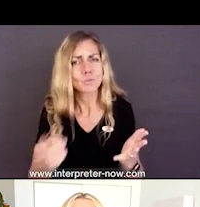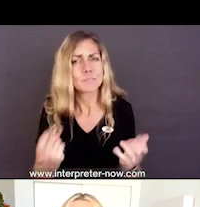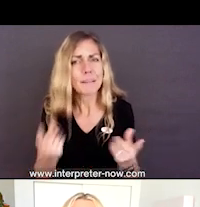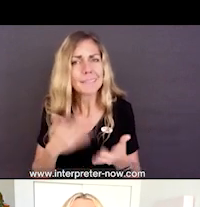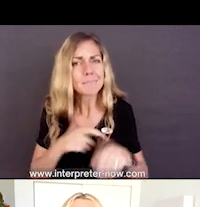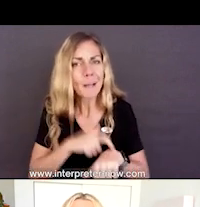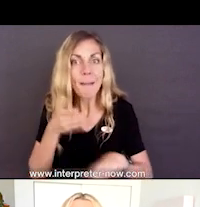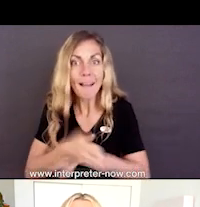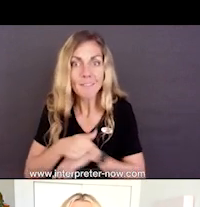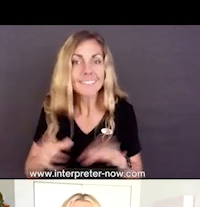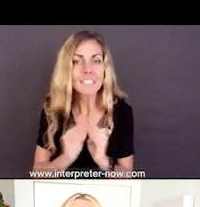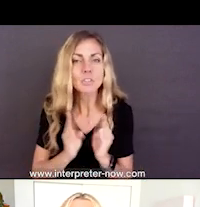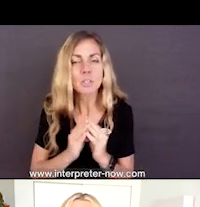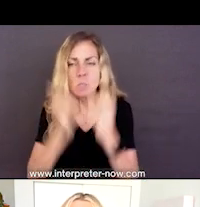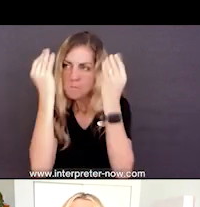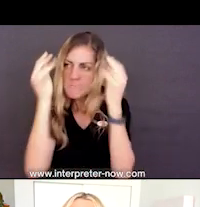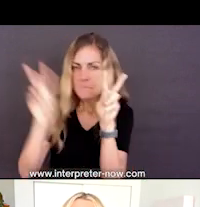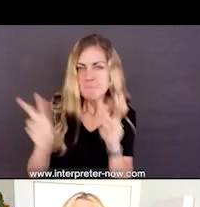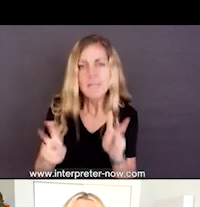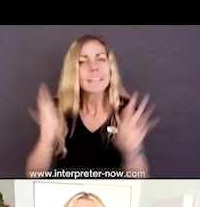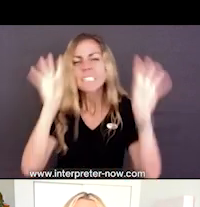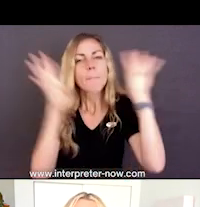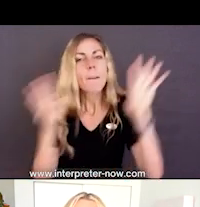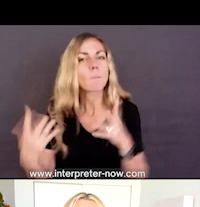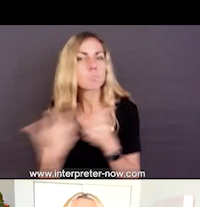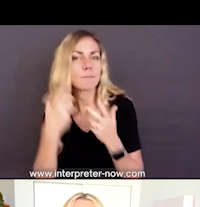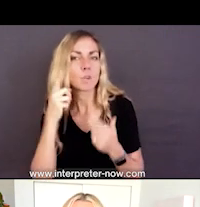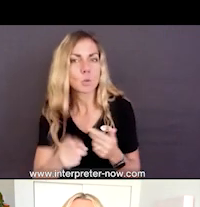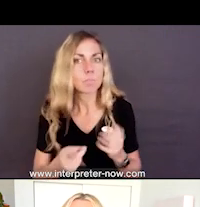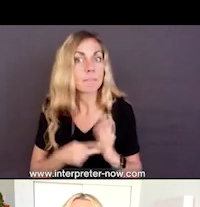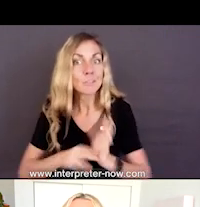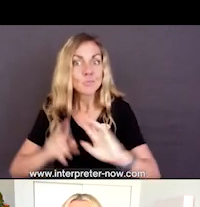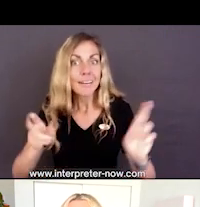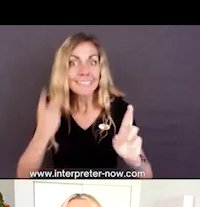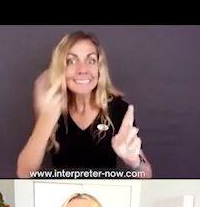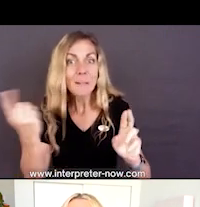go through these and come up with your own scripts, then you'll have them ready when